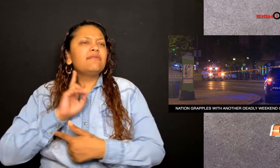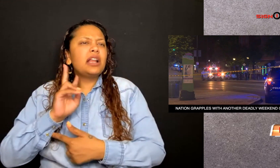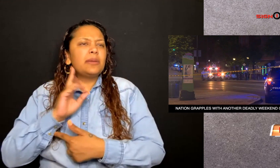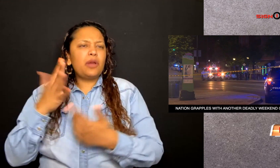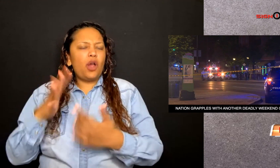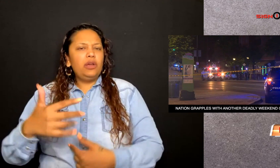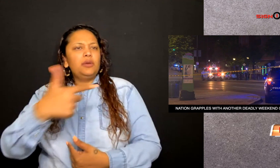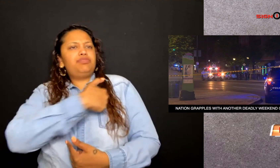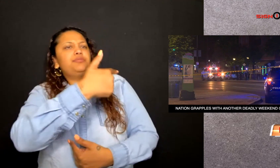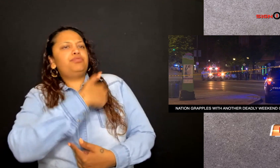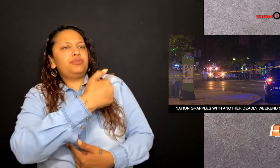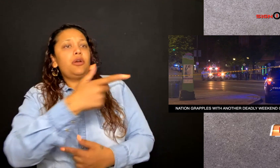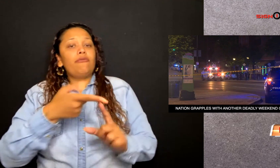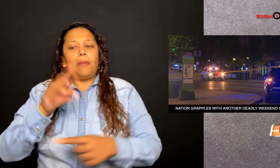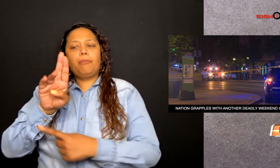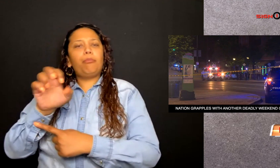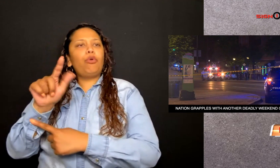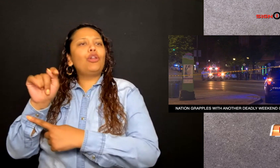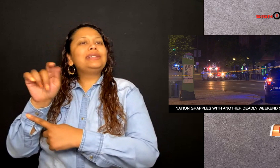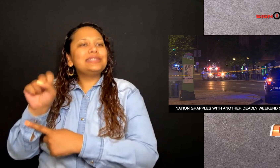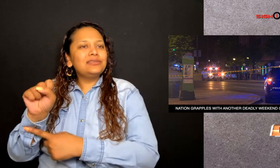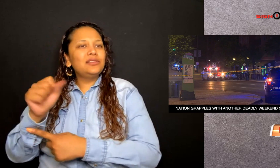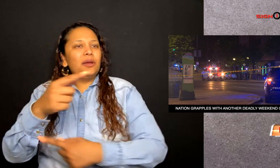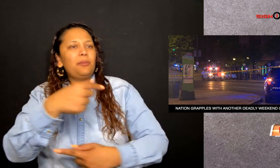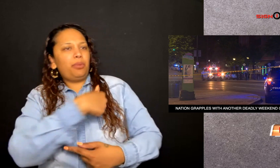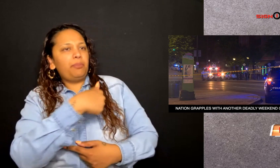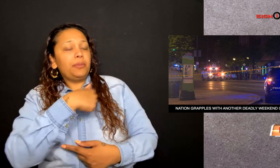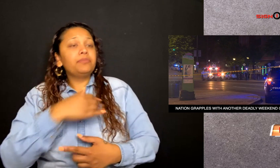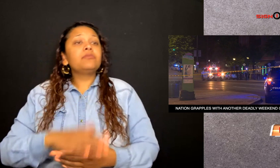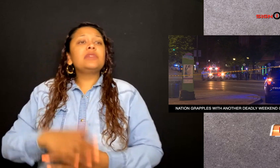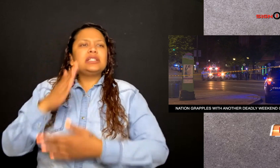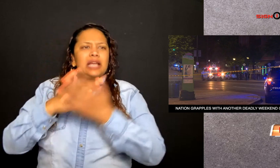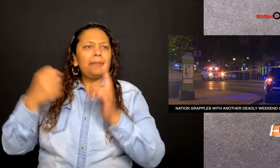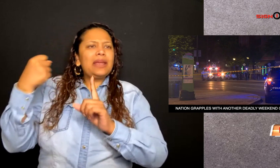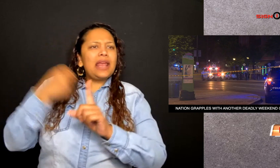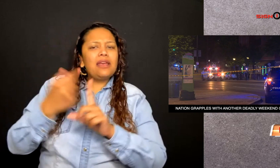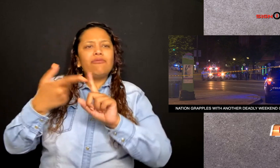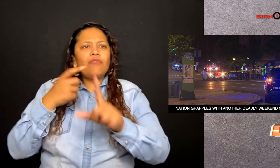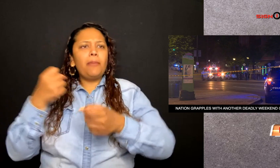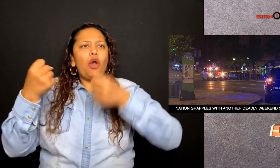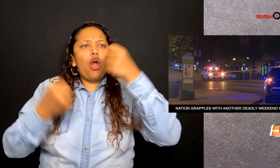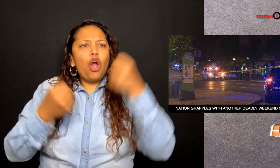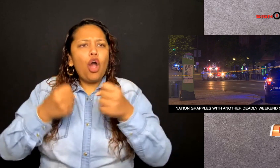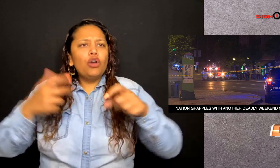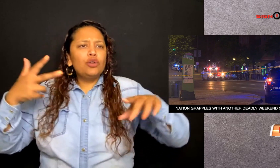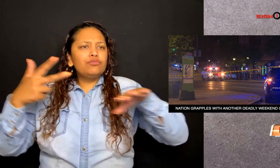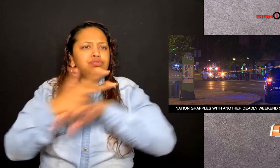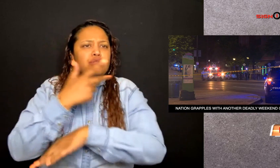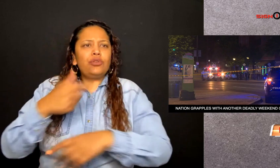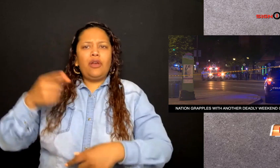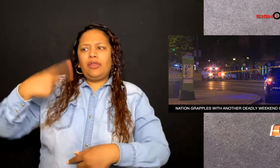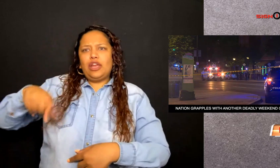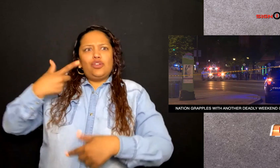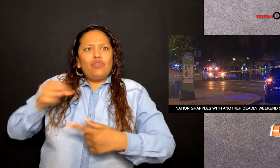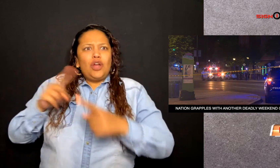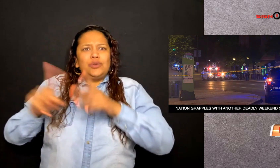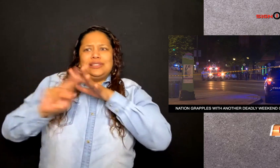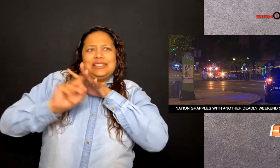police say some of the victims were hit by bullets others were hit by vehicles as they